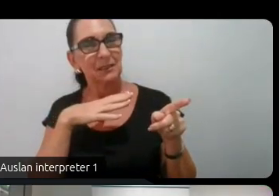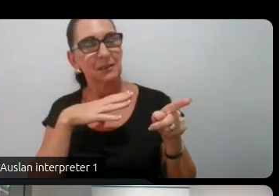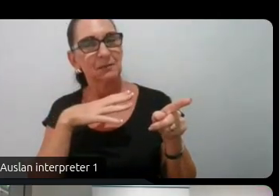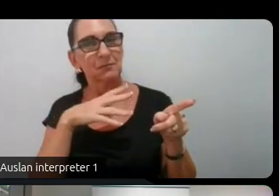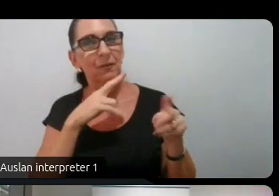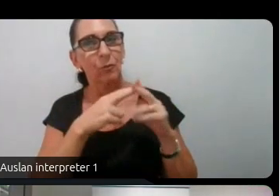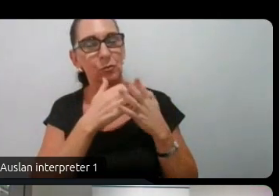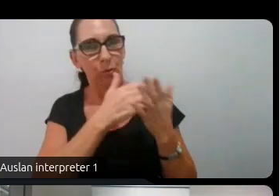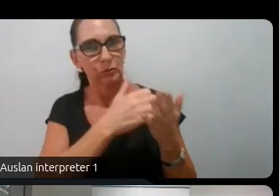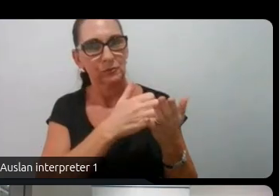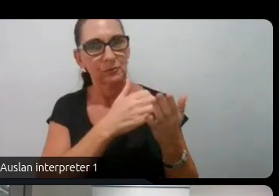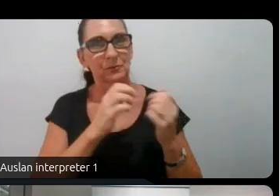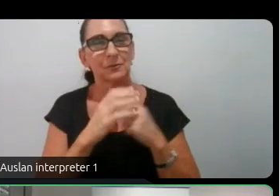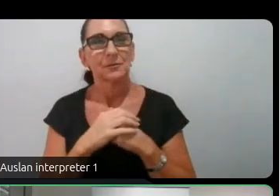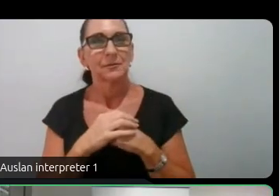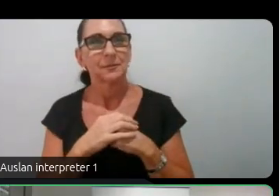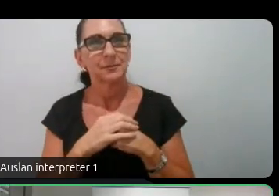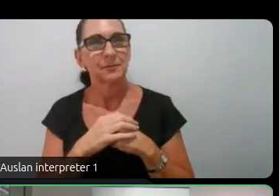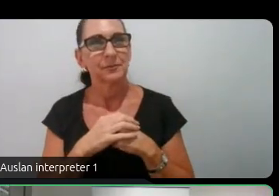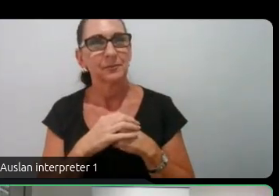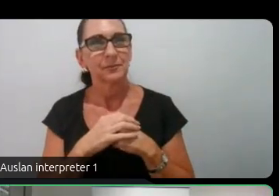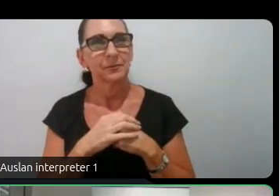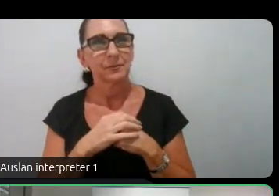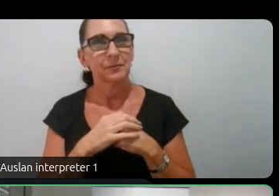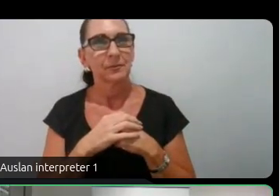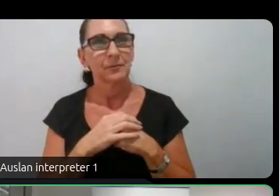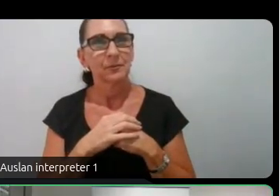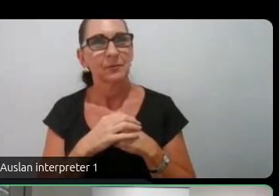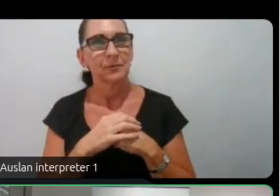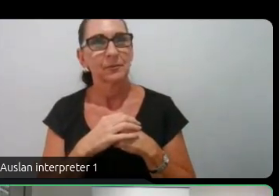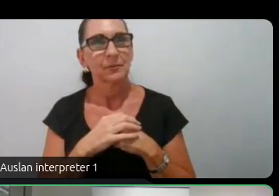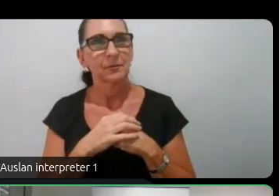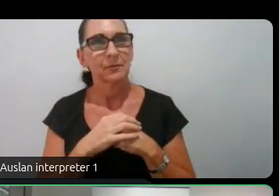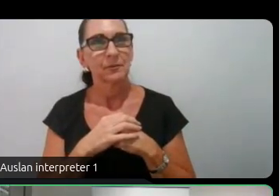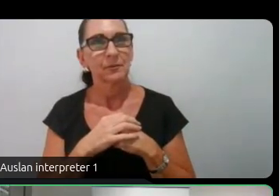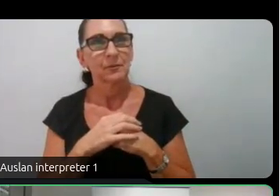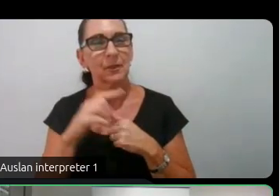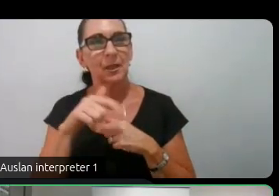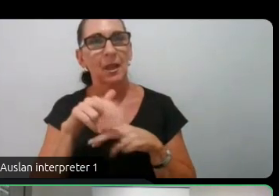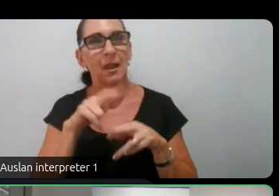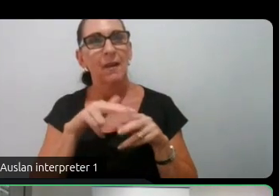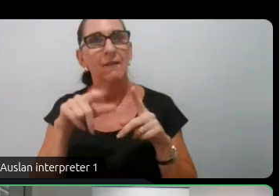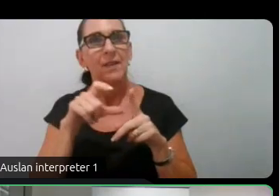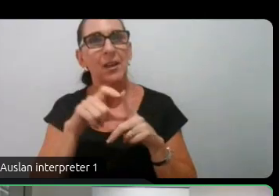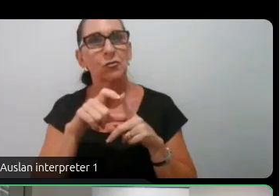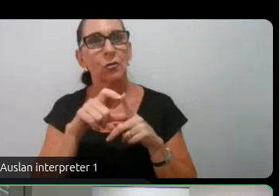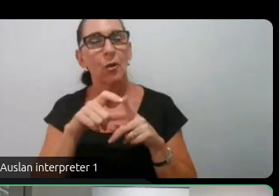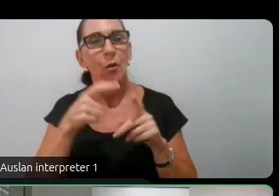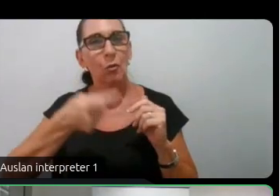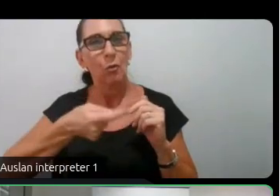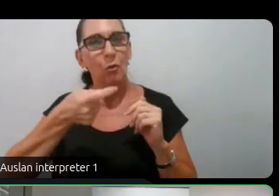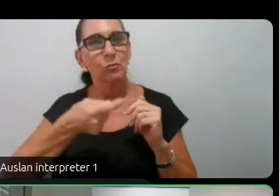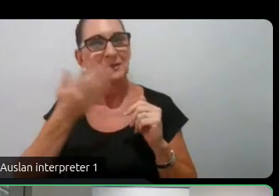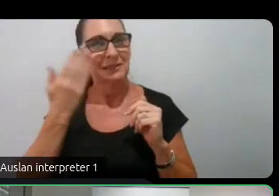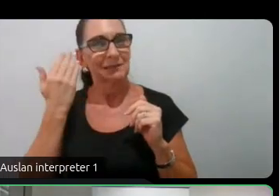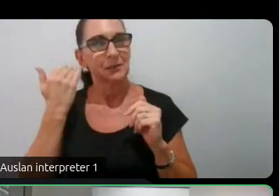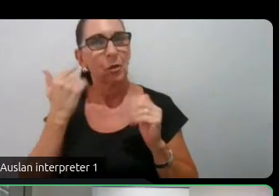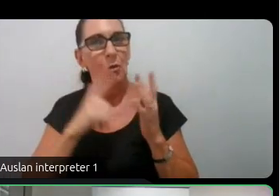So with this one very recent uh federal court law and this um which helps very much clearly